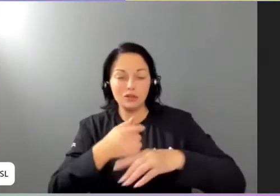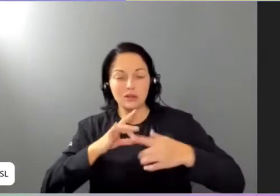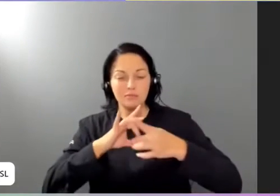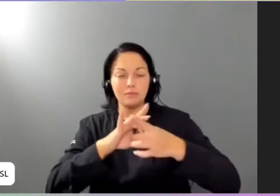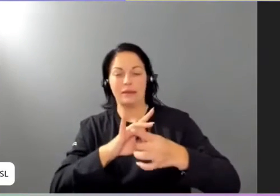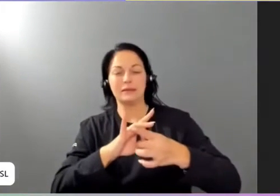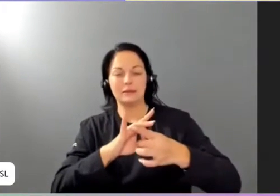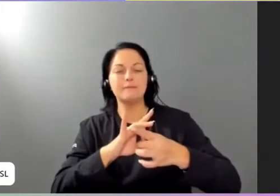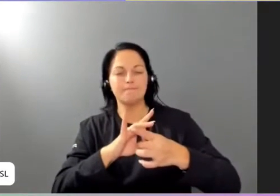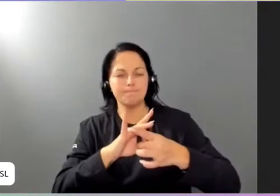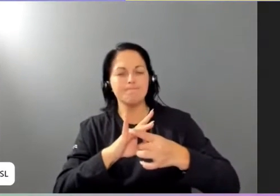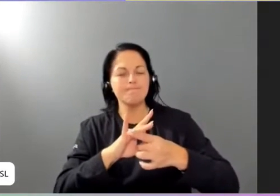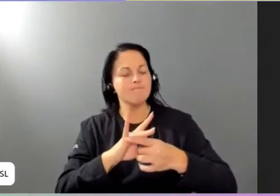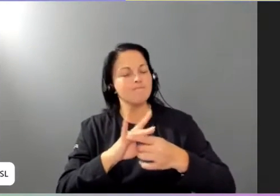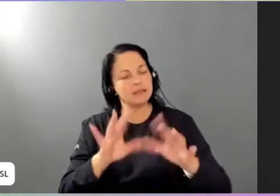of accessibility against. Establishing that baseline is